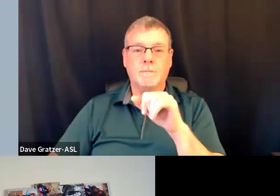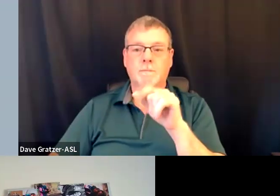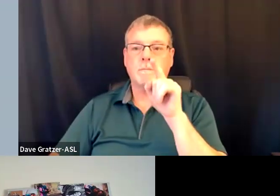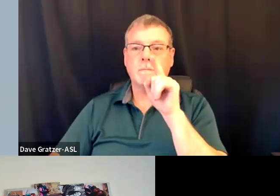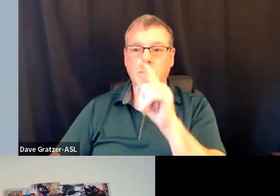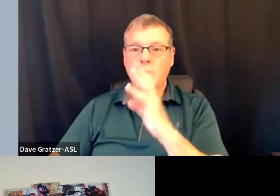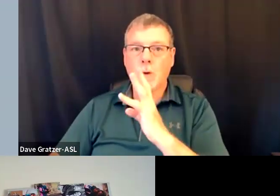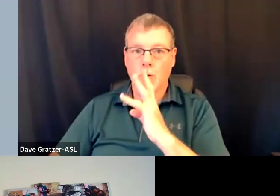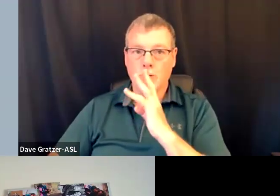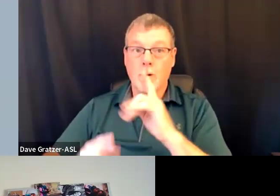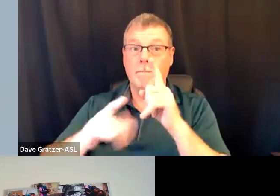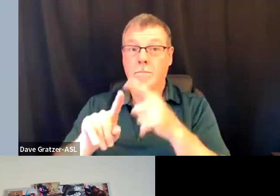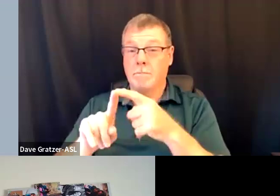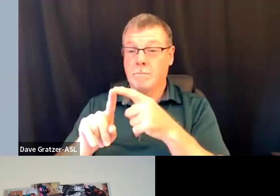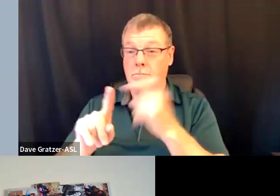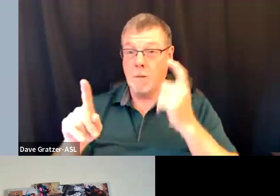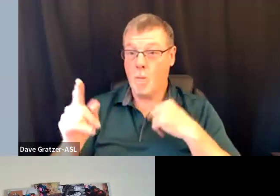And from what I can see...